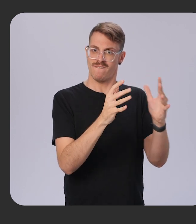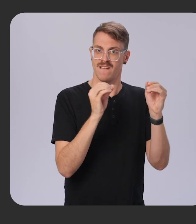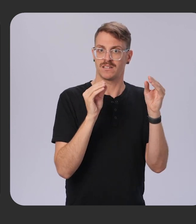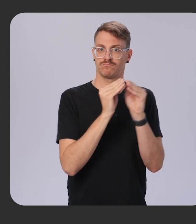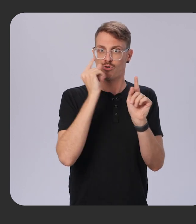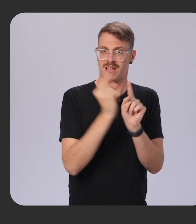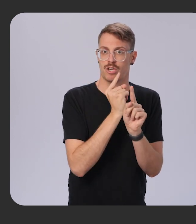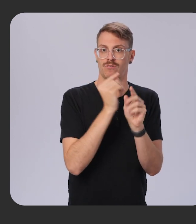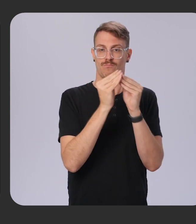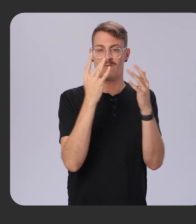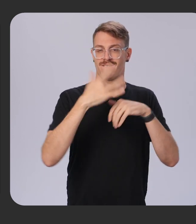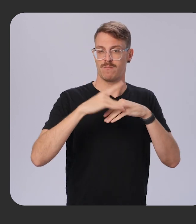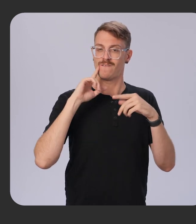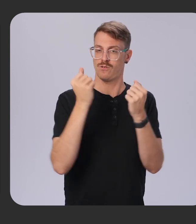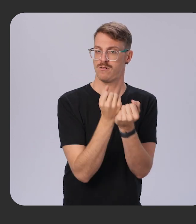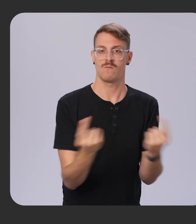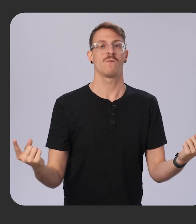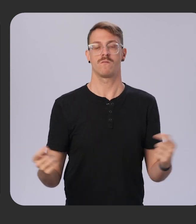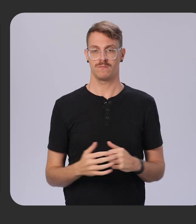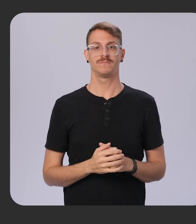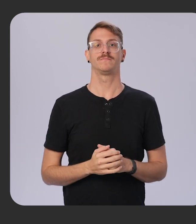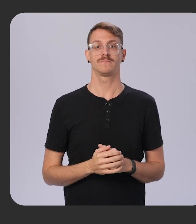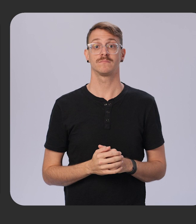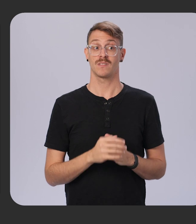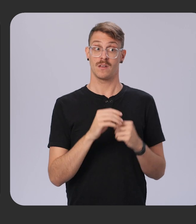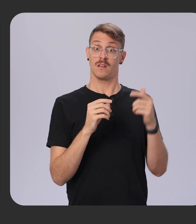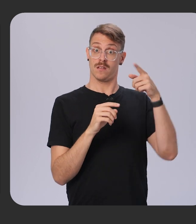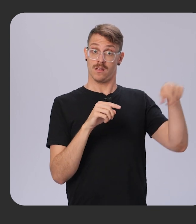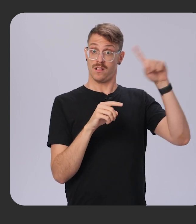and available to everyone. By combining these capabilities, you